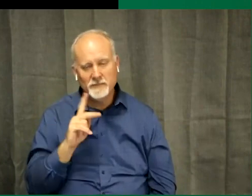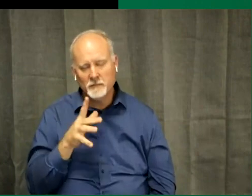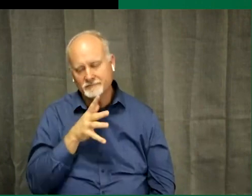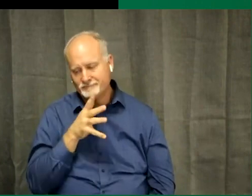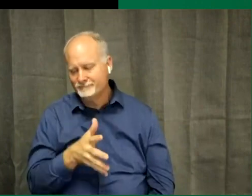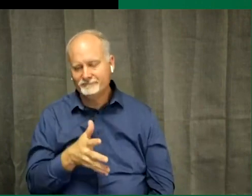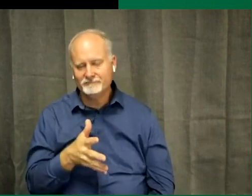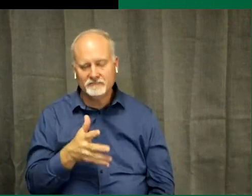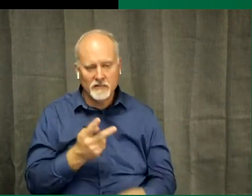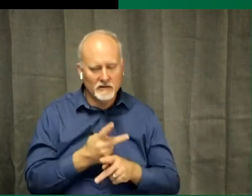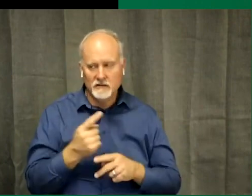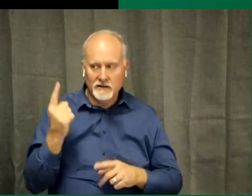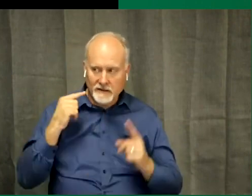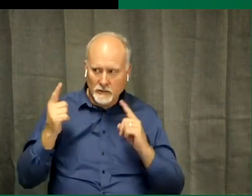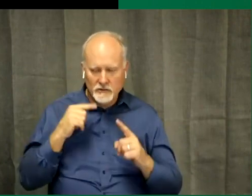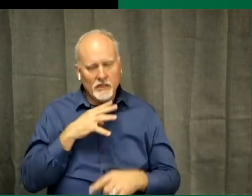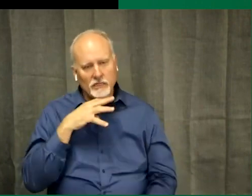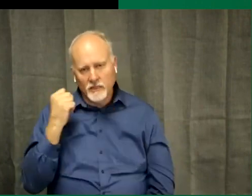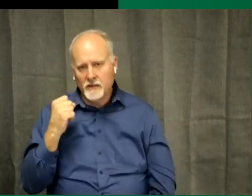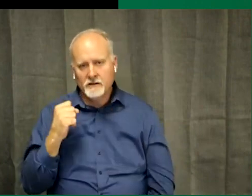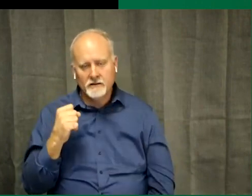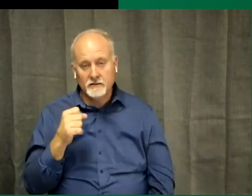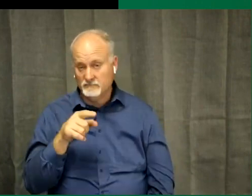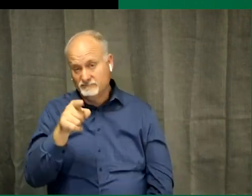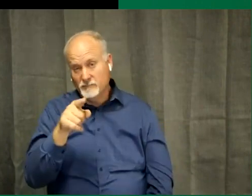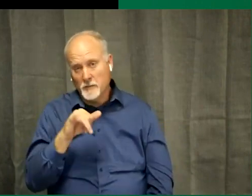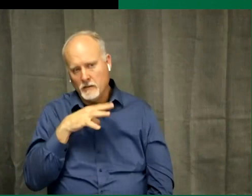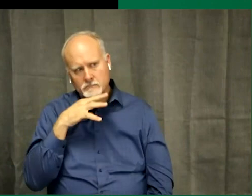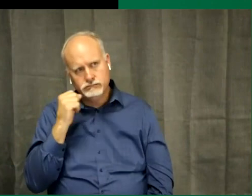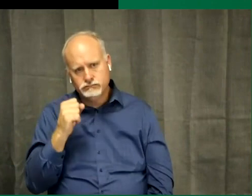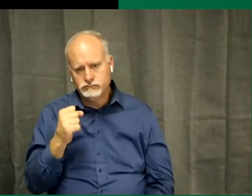tired of hearing about it and you're probably tired of hearing about it even on this call next